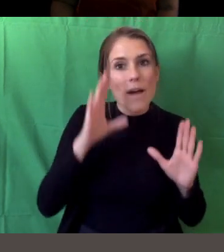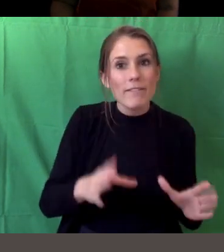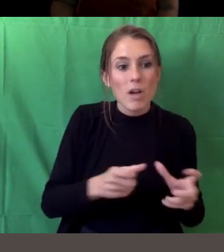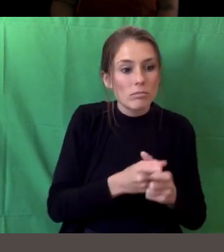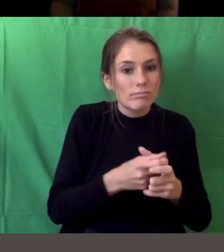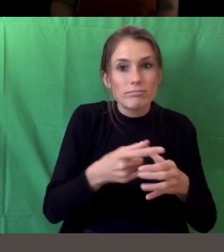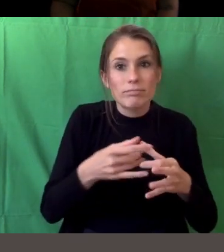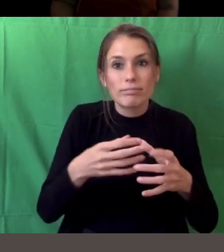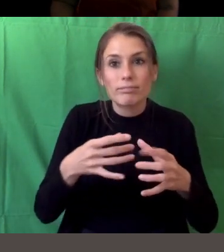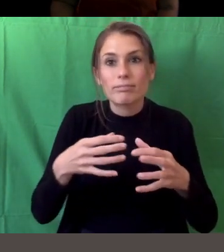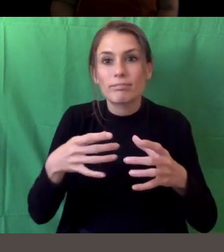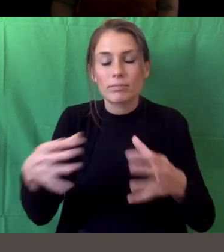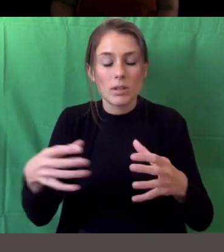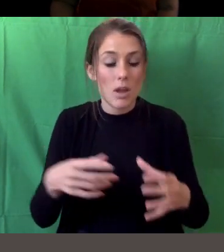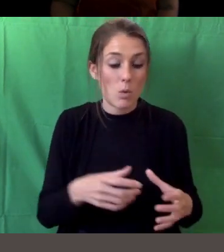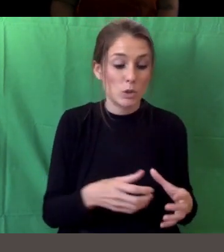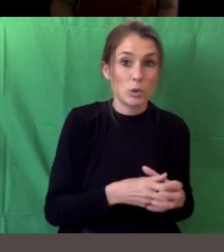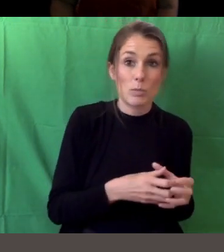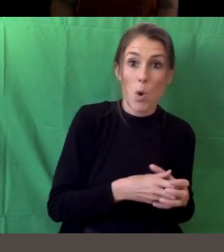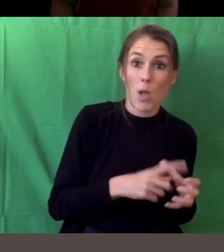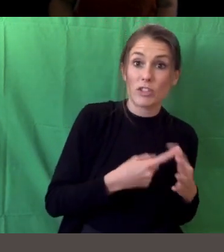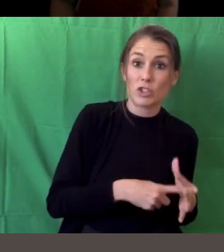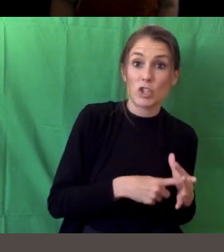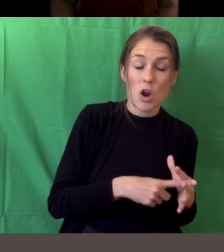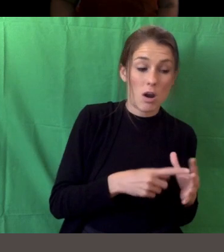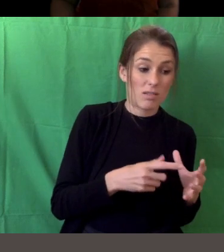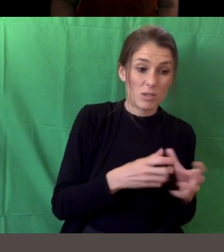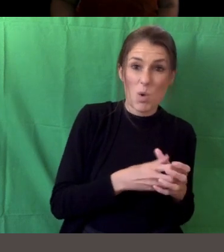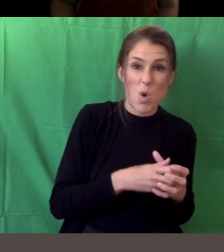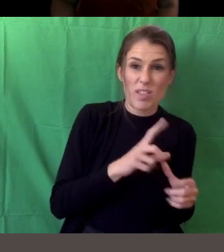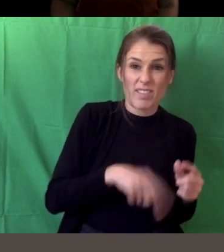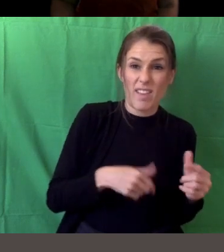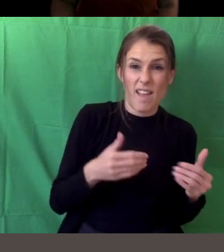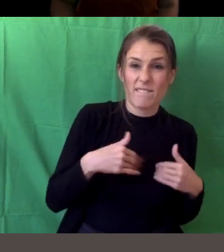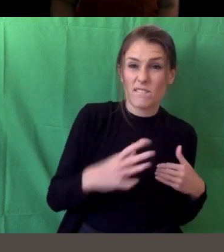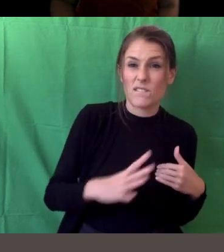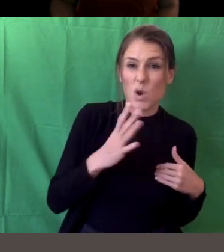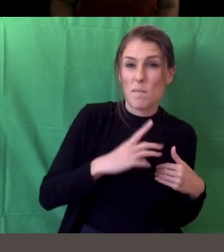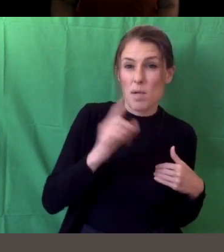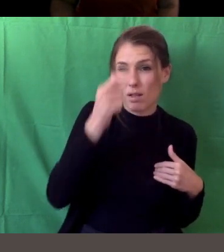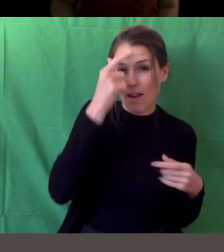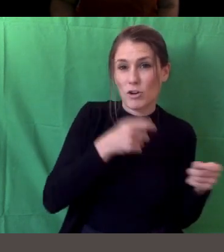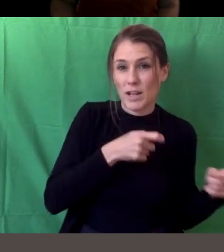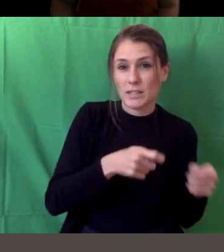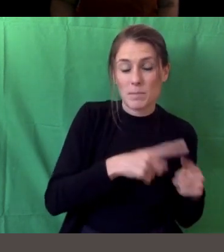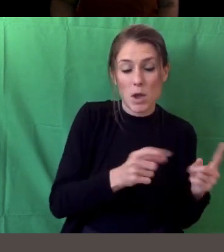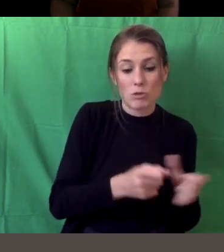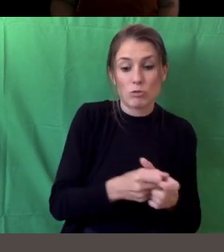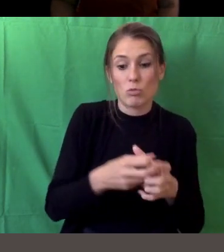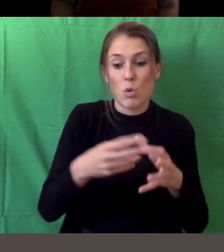It's wonderful that it grows. And then it's too small for a formal governance plan and it has to grow with it.